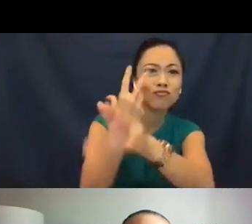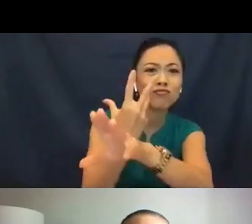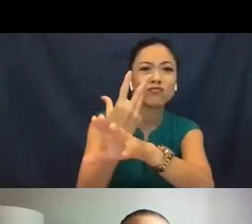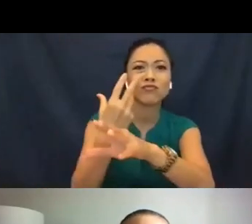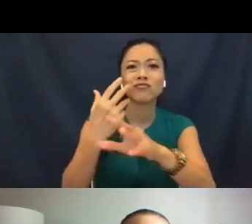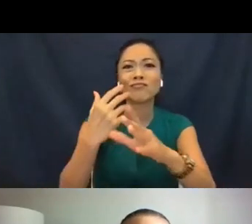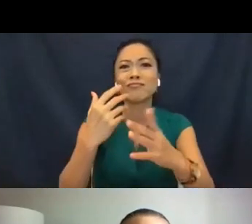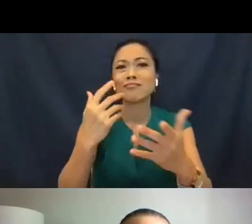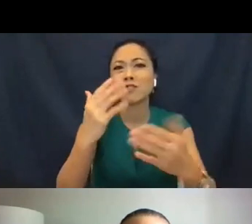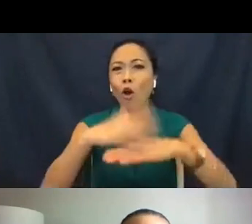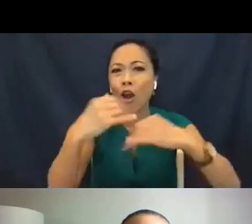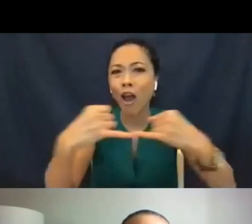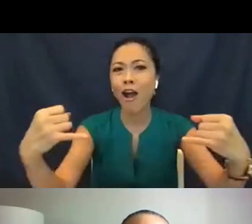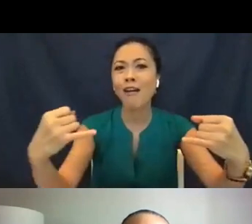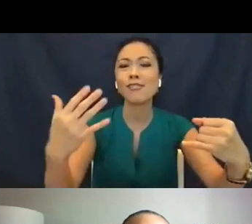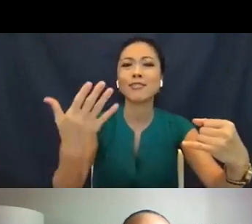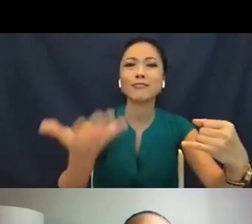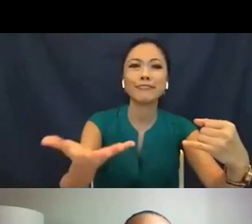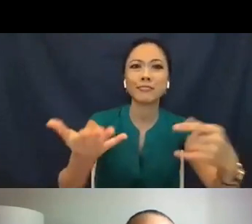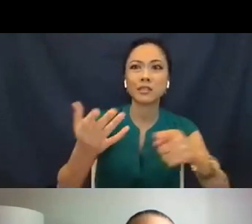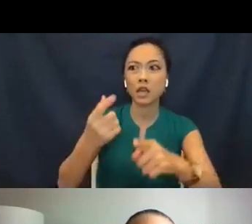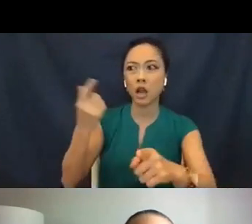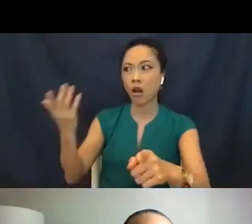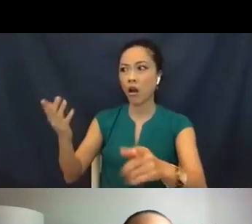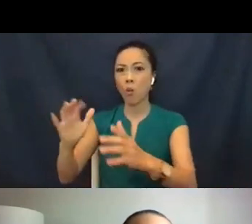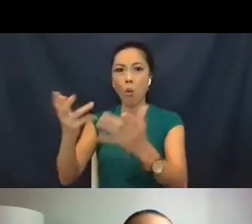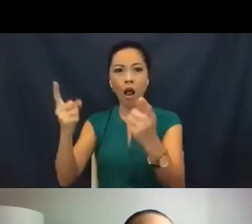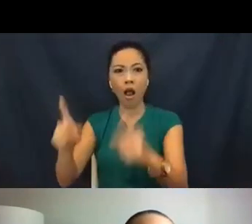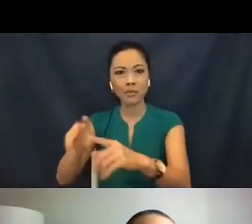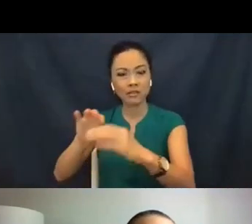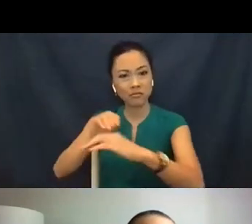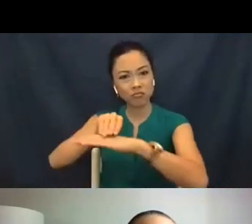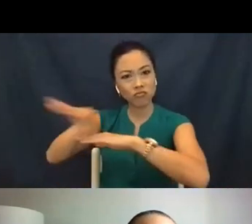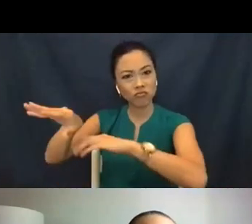like Dance Theatre of Harlem, are there other ways that we should be looking at what does